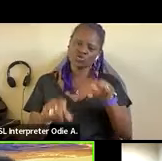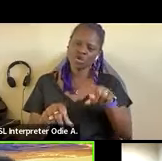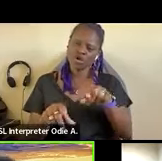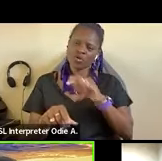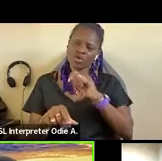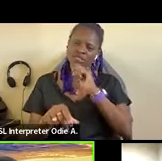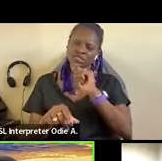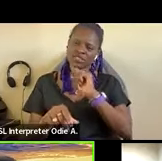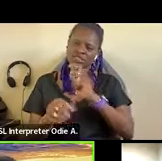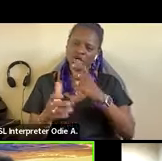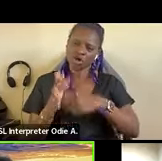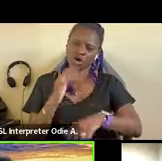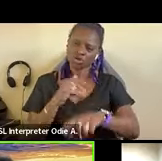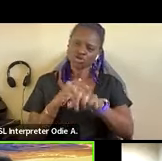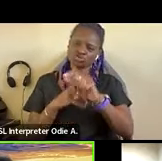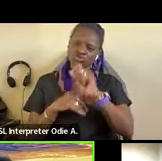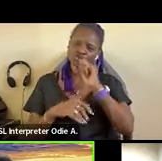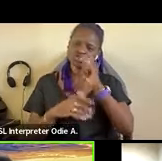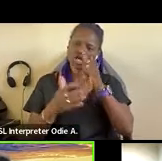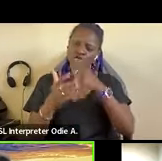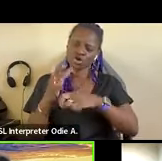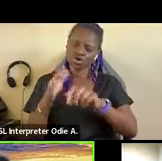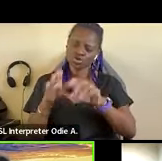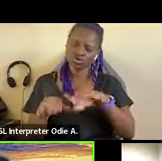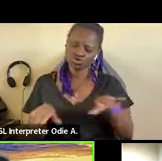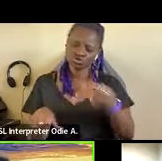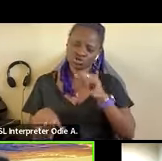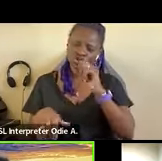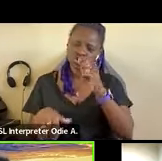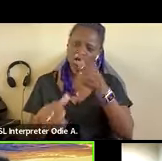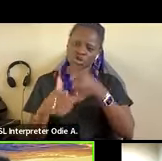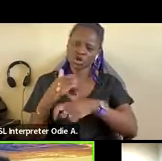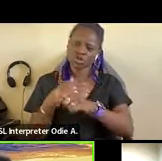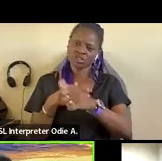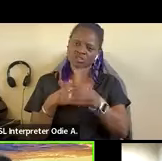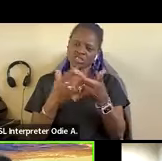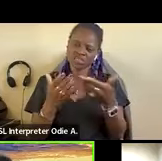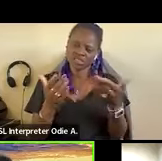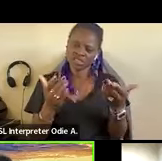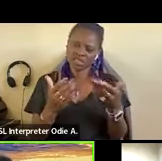children, regardless of your immigration status or whether you have insurance.